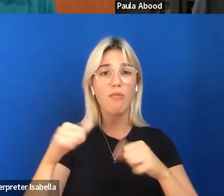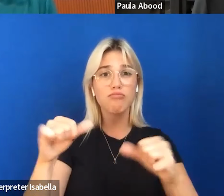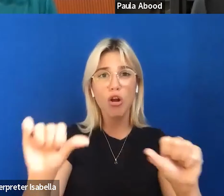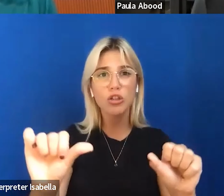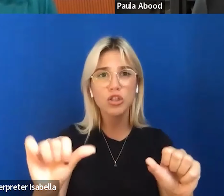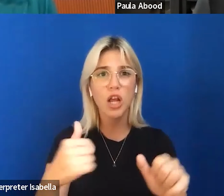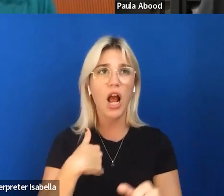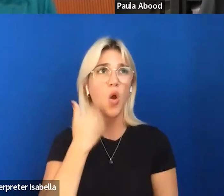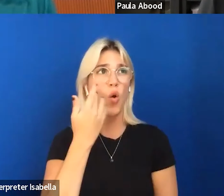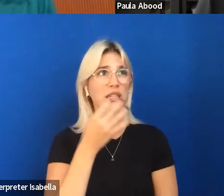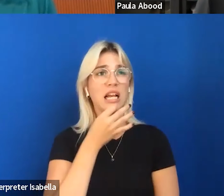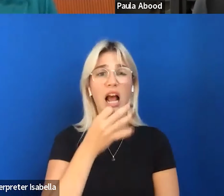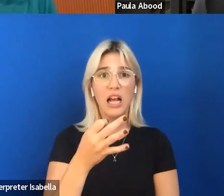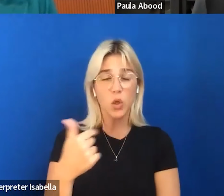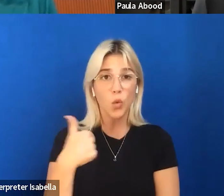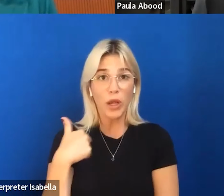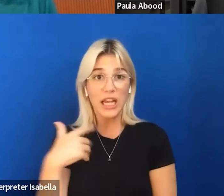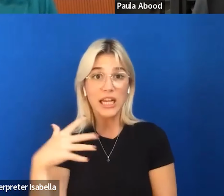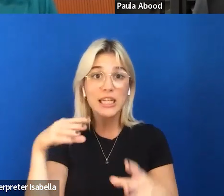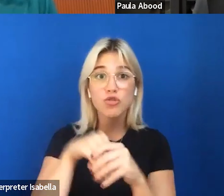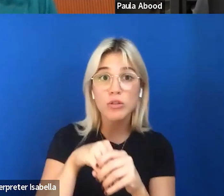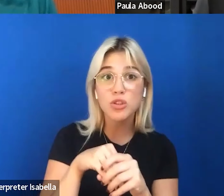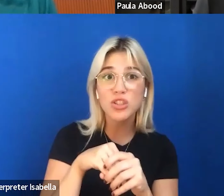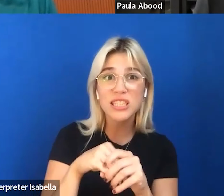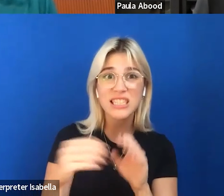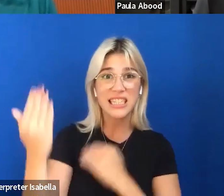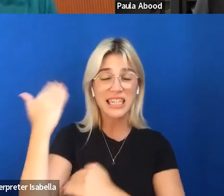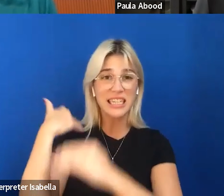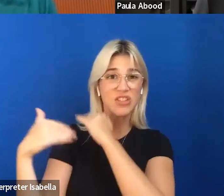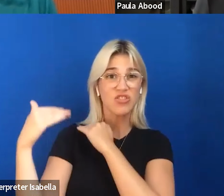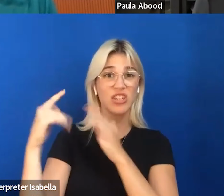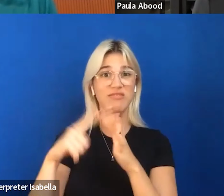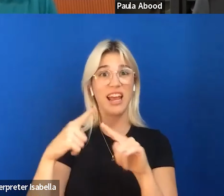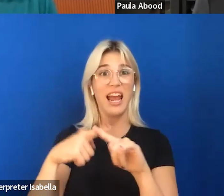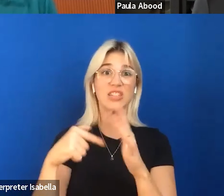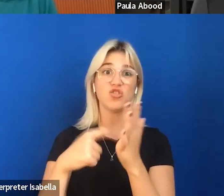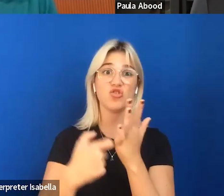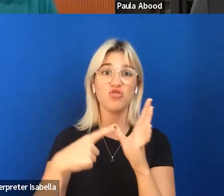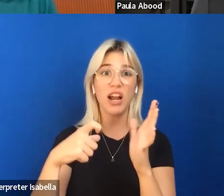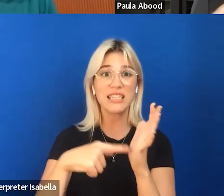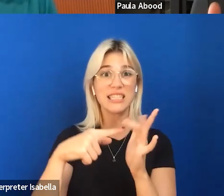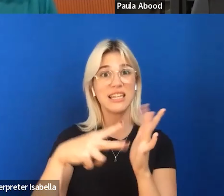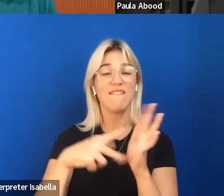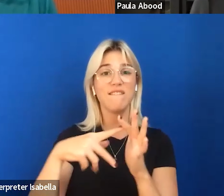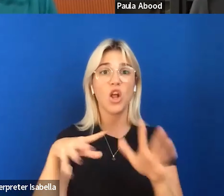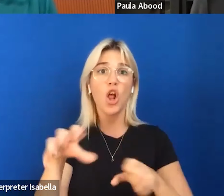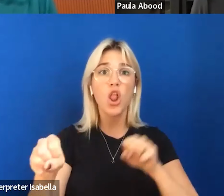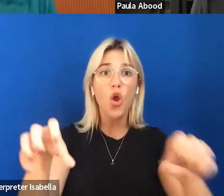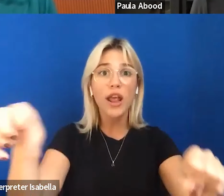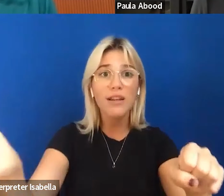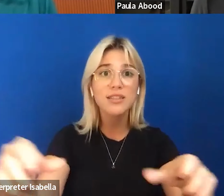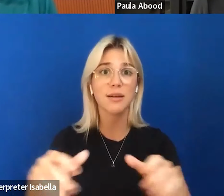are we contributing to the history of extractive colonialism where we mined the stories and knowledge,